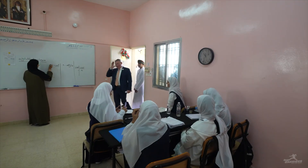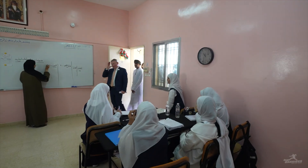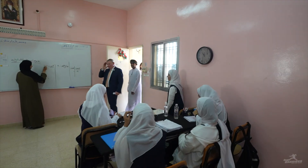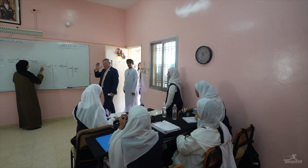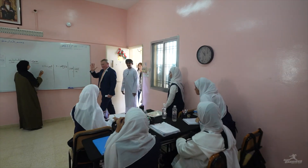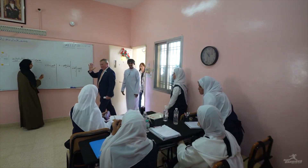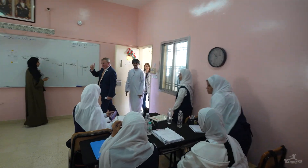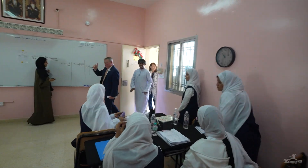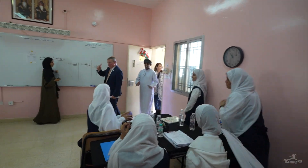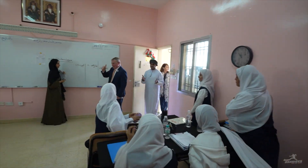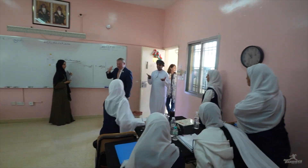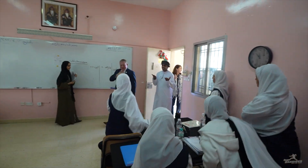Hello!